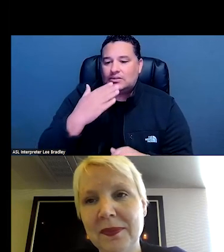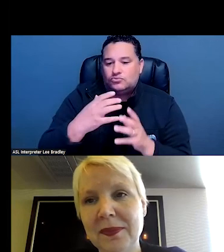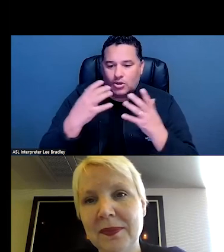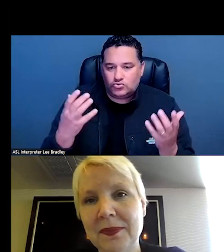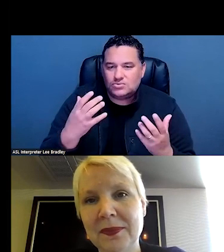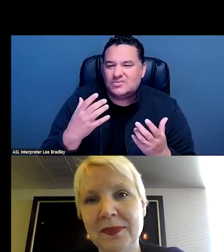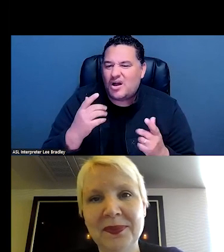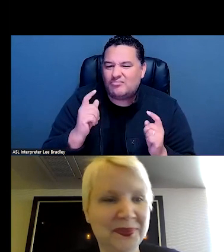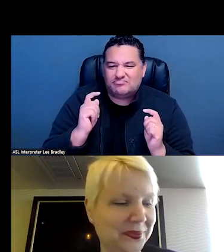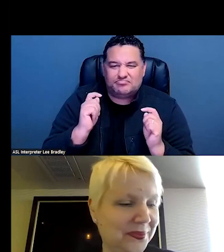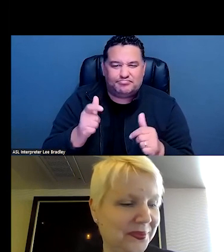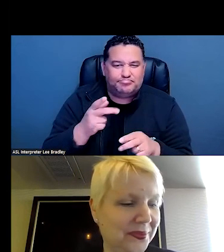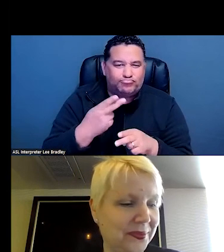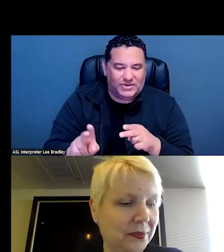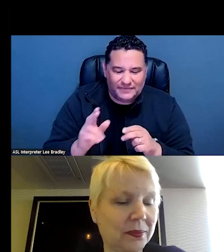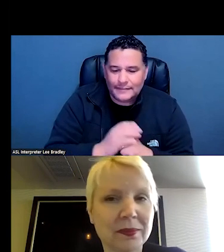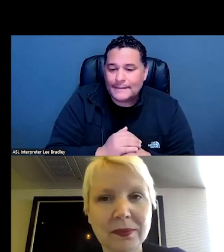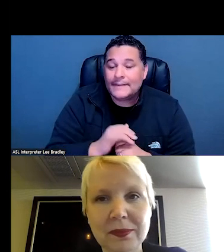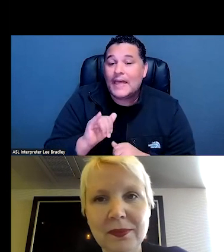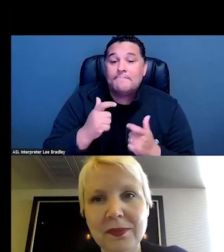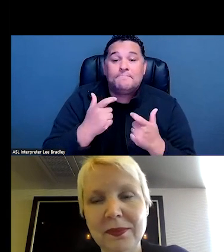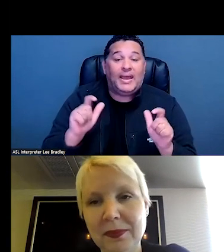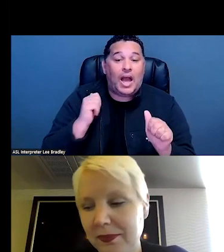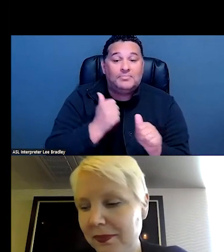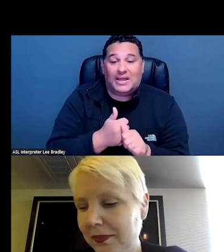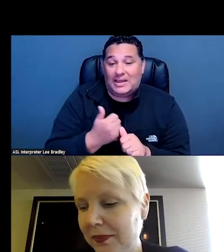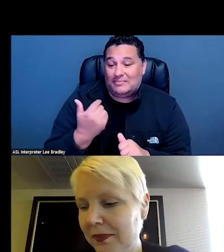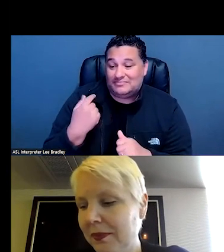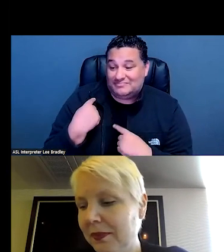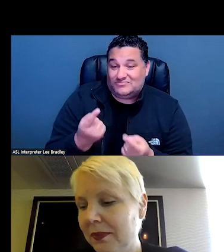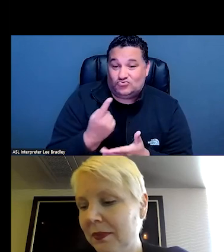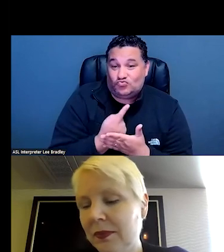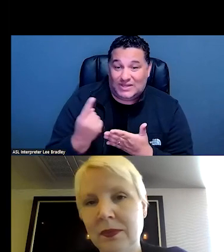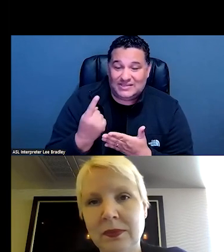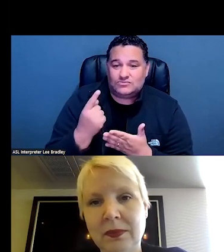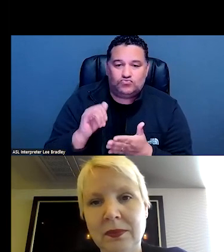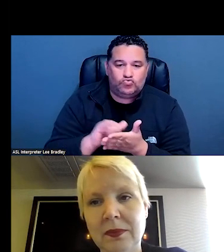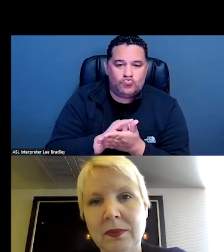STEPH, FROM NAMI? > YEAH, THANK YOU SO MUCH. SEAM. JUST MAKE THIS VERY BRIEF. THE